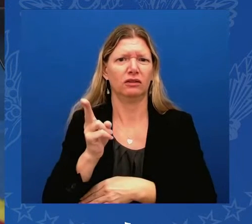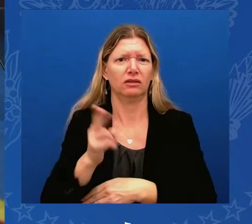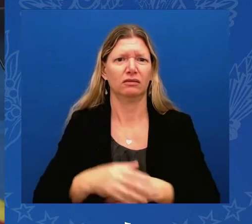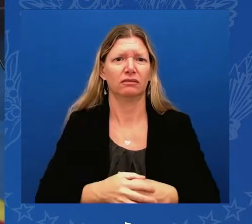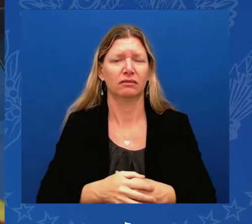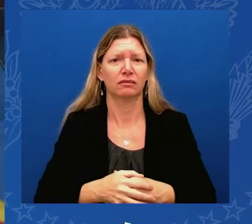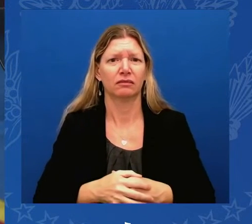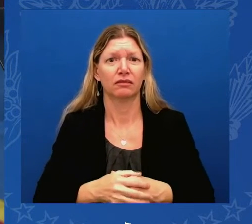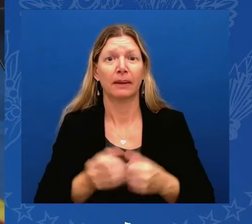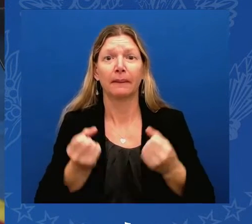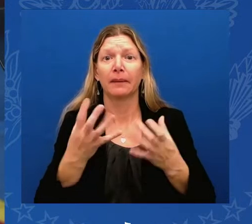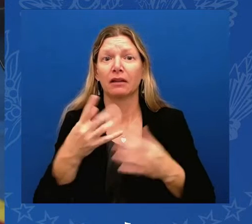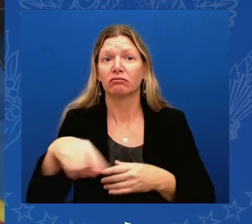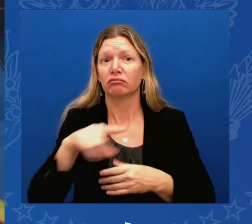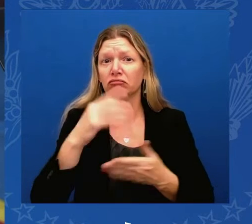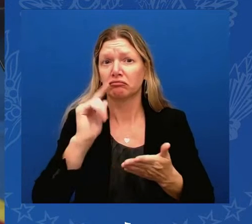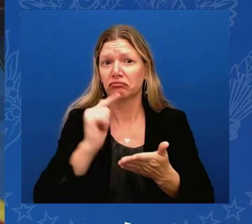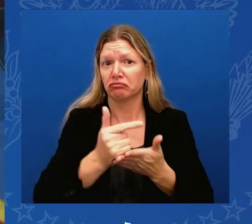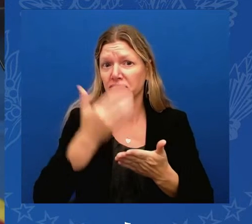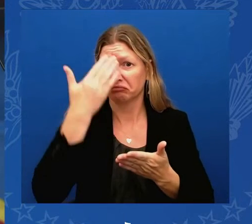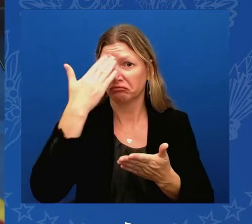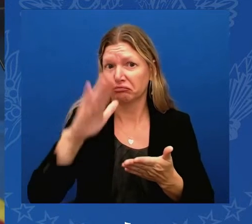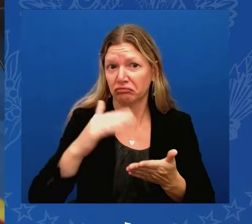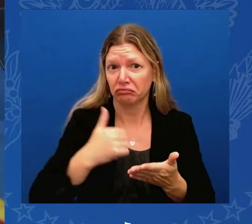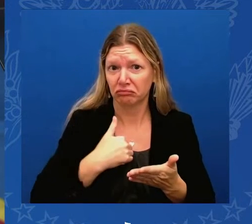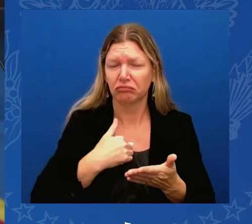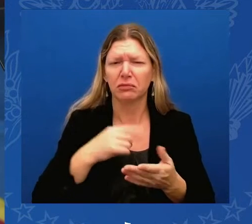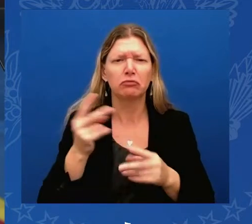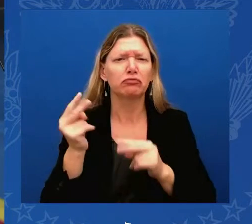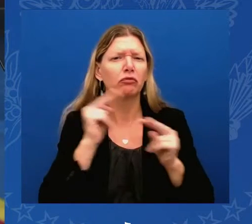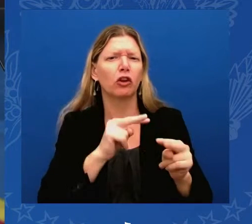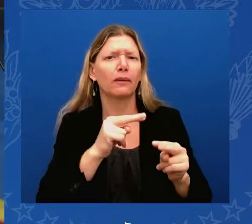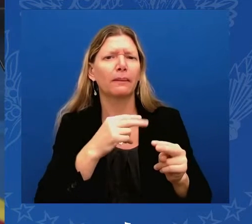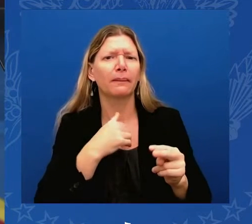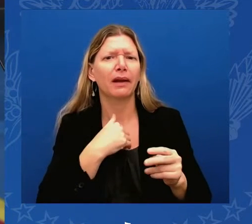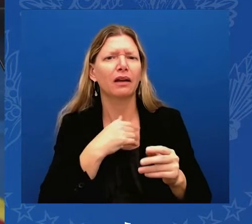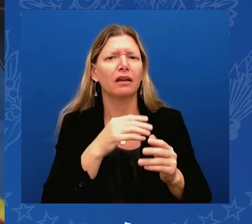And we know Black men are going to help us, lead us to the future --